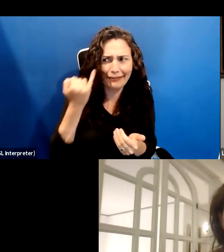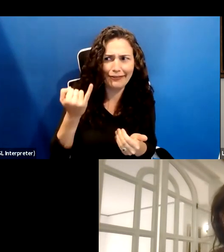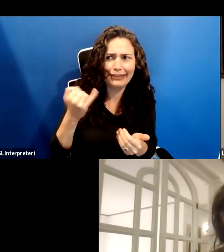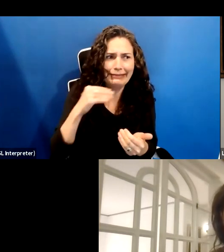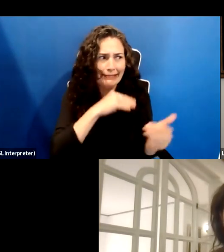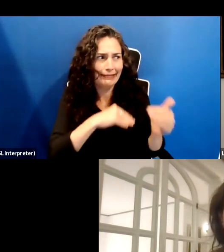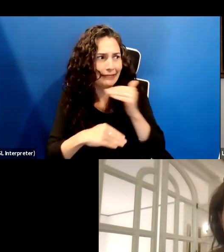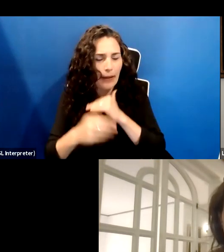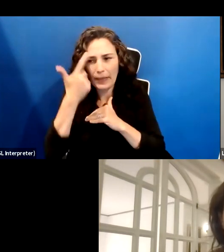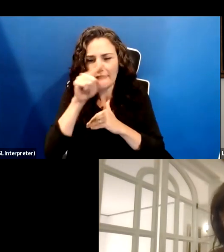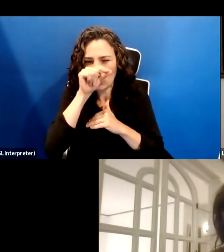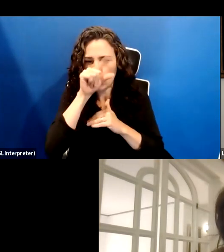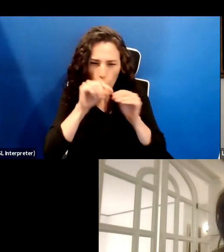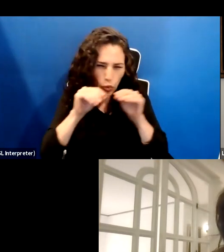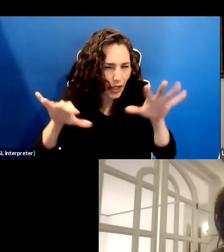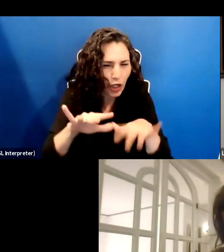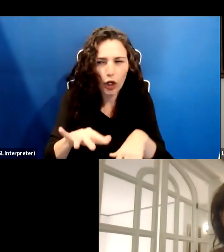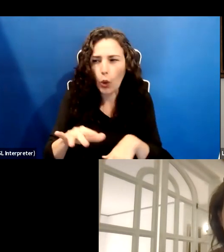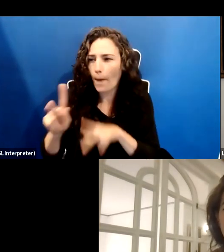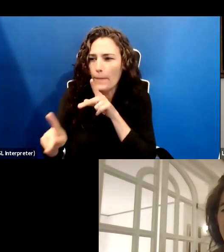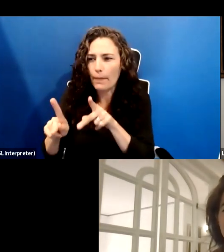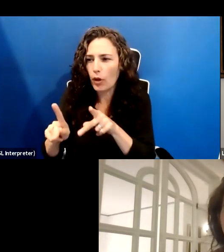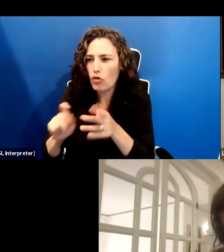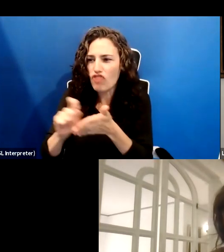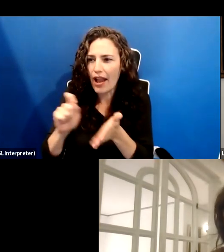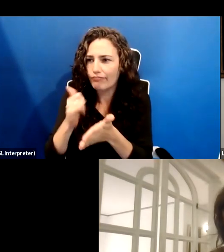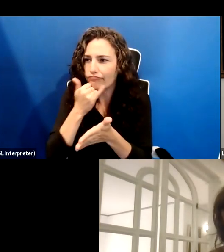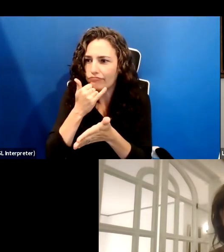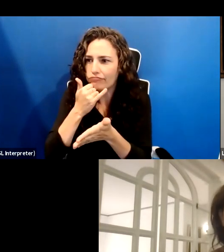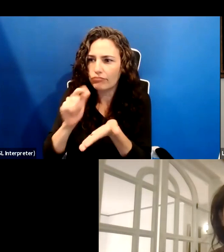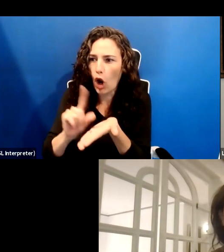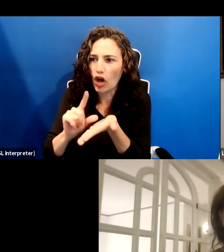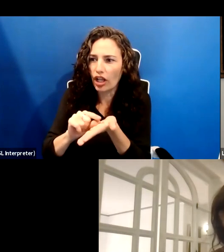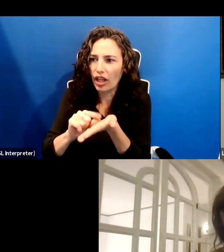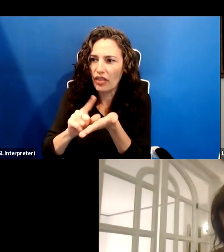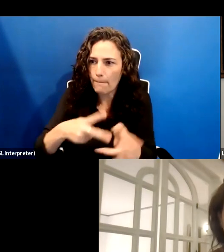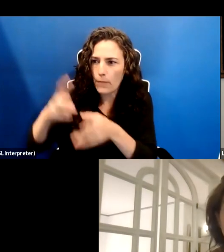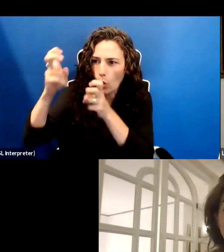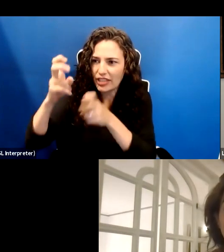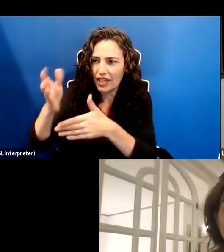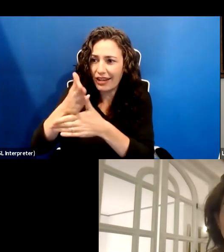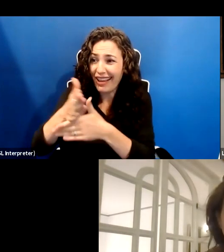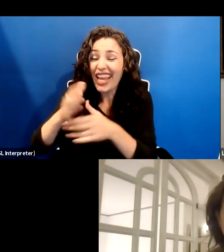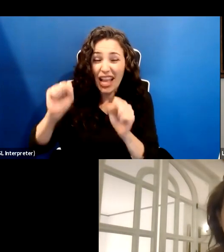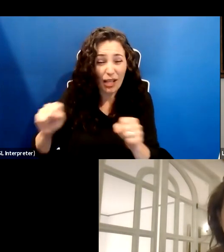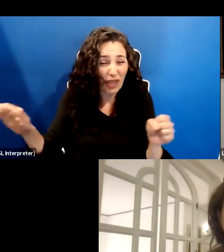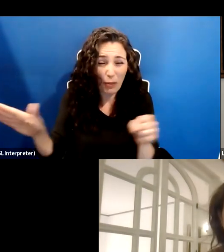and anybody can write an article and post it, and it can be shared at any place, and it can be complete bullshit. It's like,